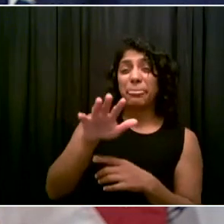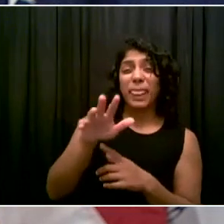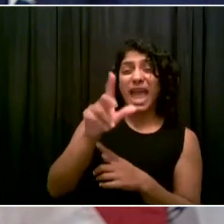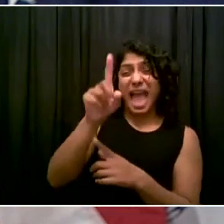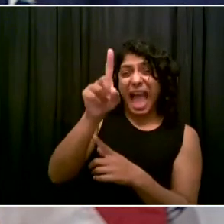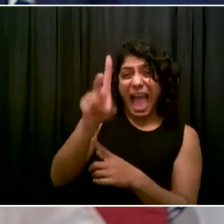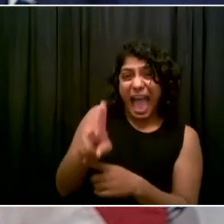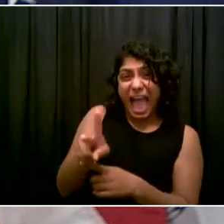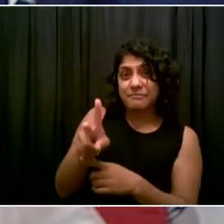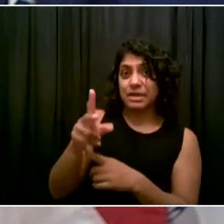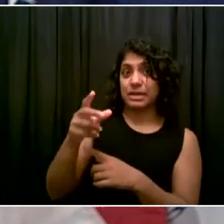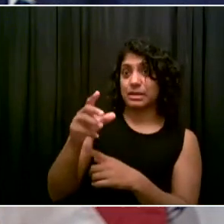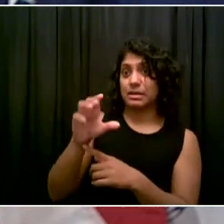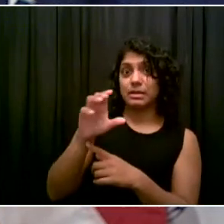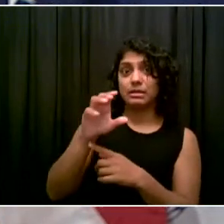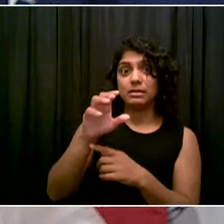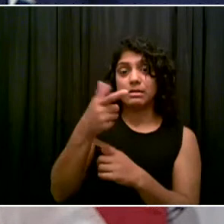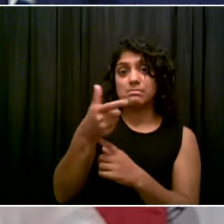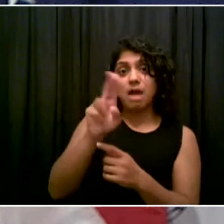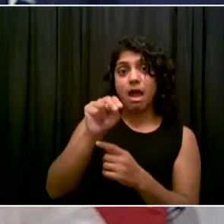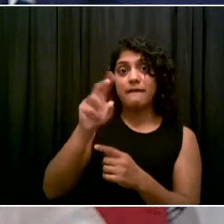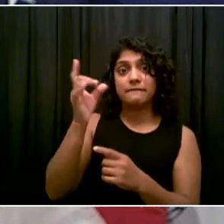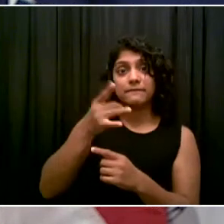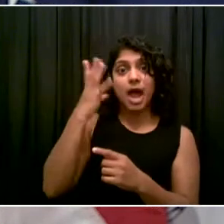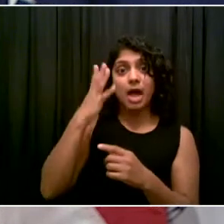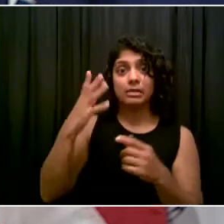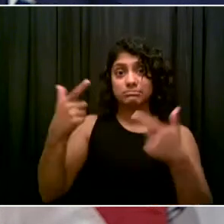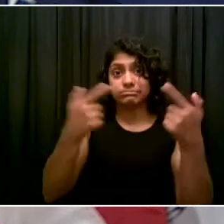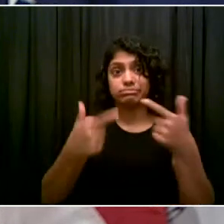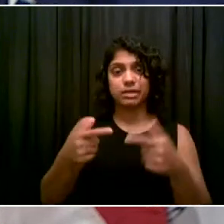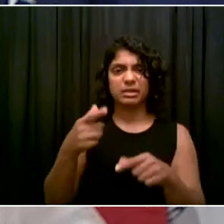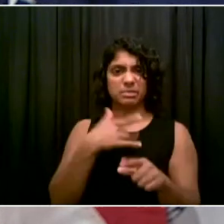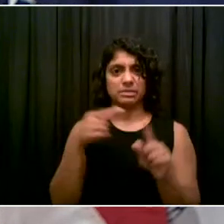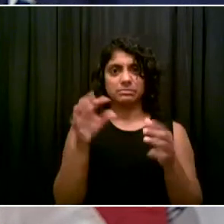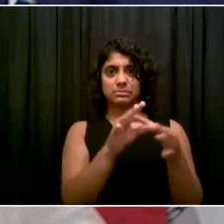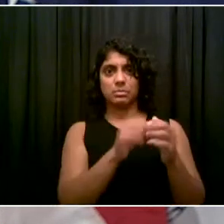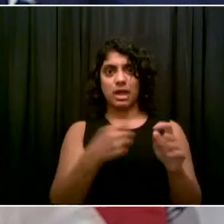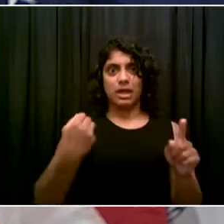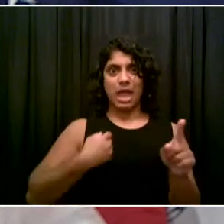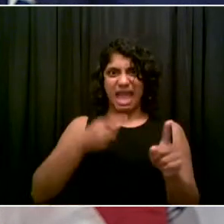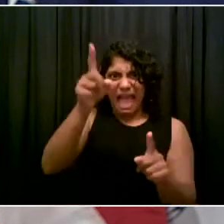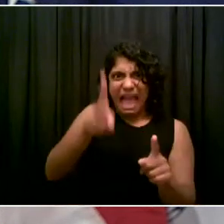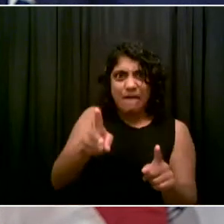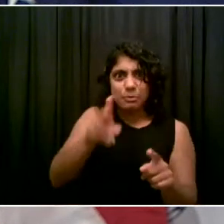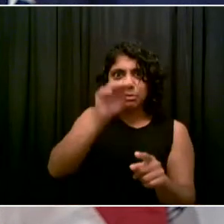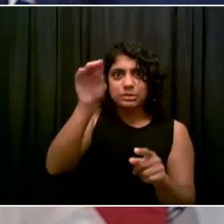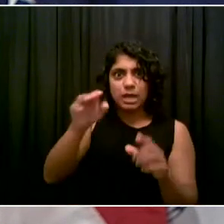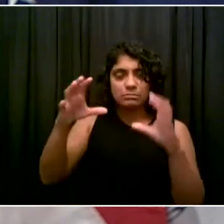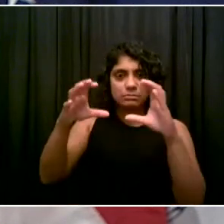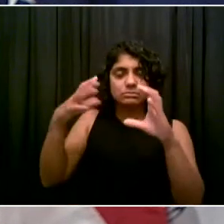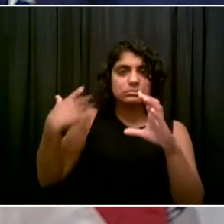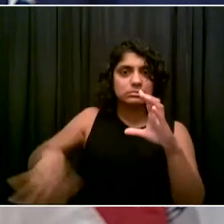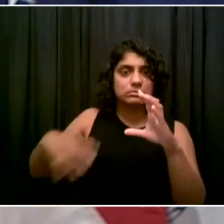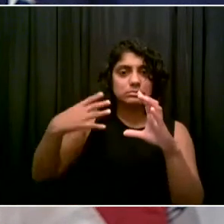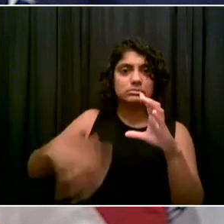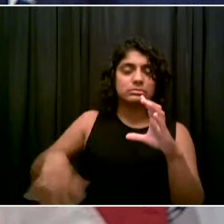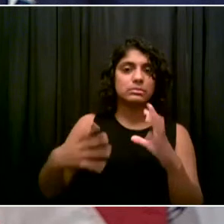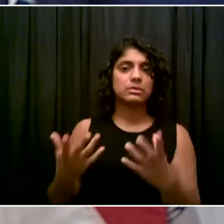TO GANG-RELATED THE NUMBER IS HIGHER.